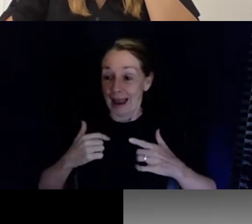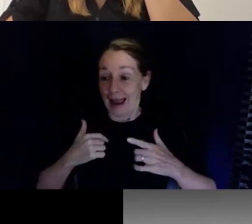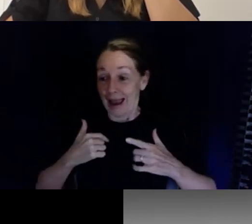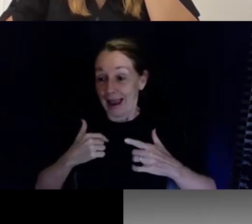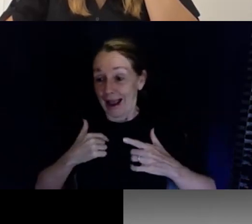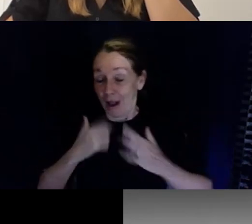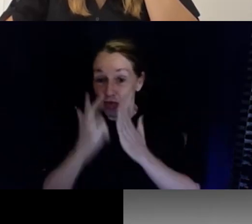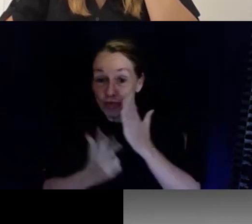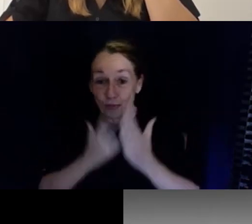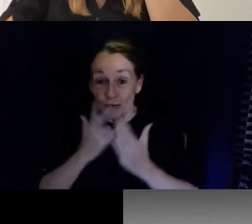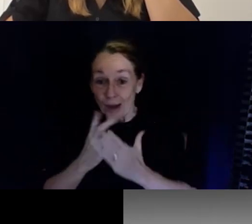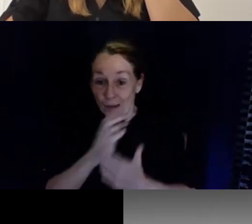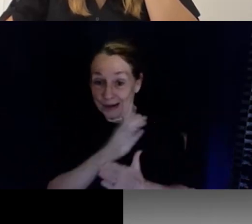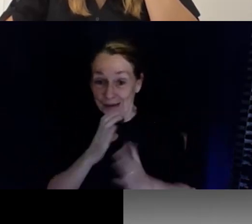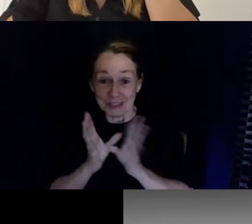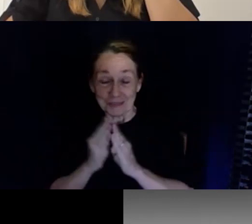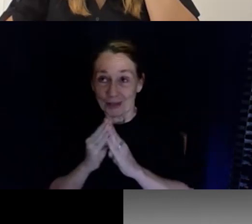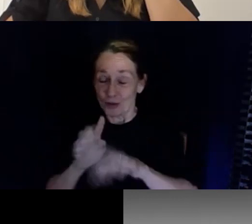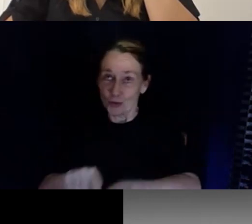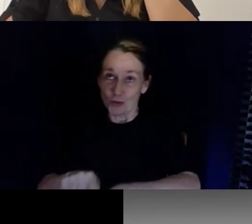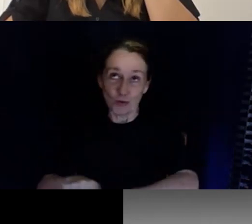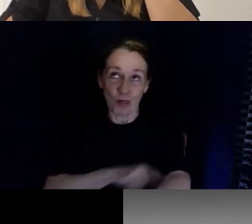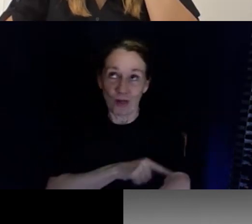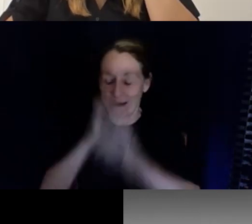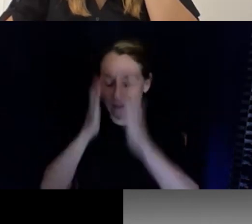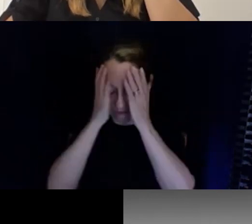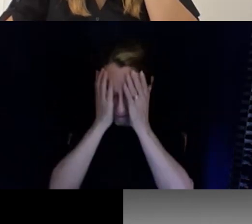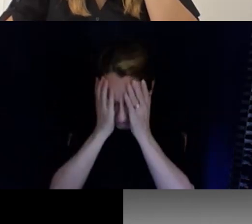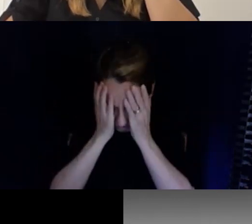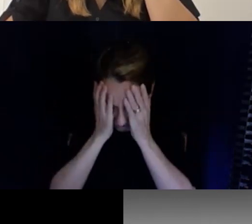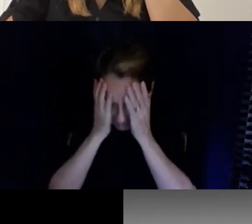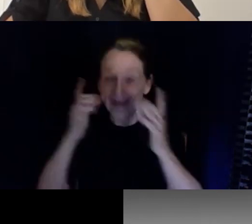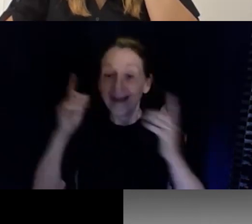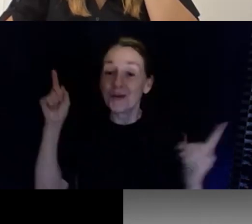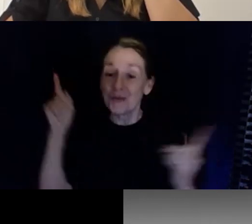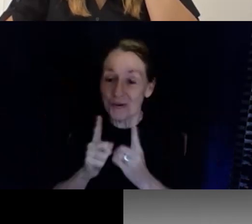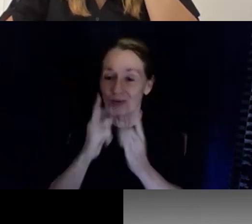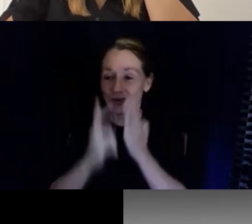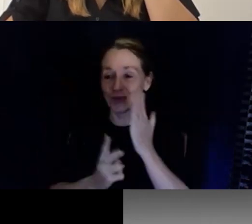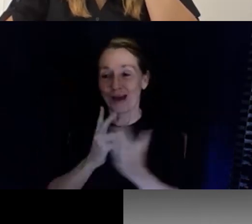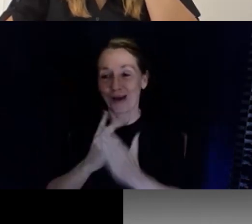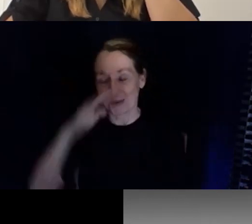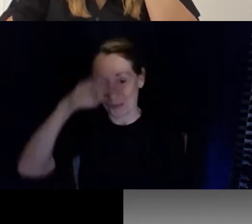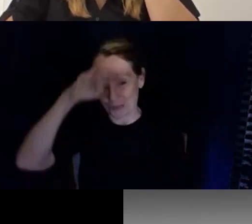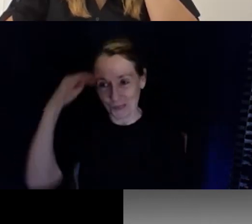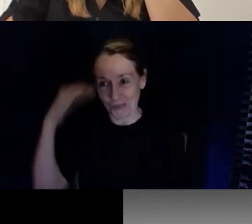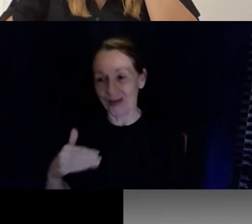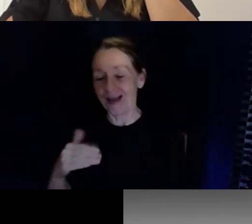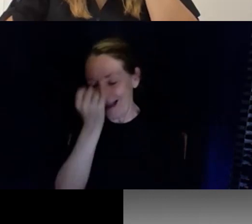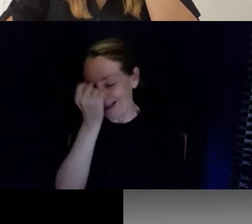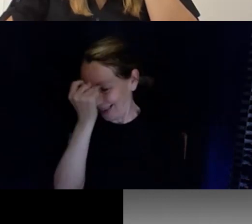AND BELIEVE ME, I'M NOT ONE THAT WANTS TO TAKE TIME AWAY FROM PEOPLE'S LIVES.